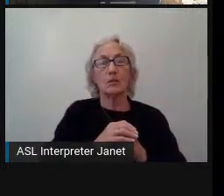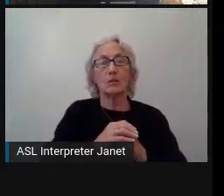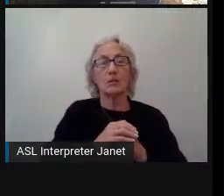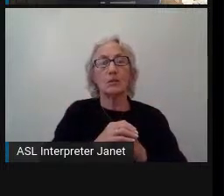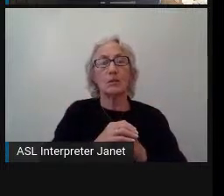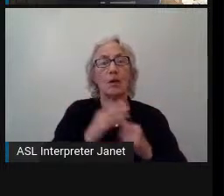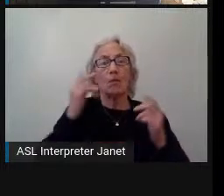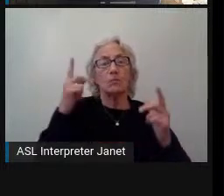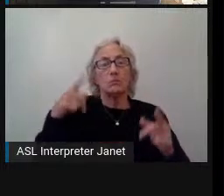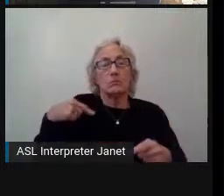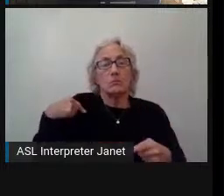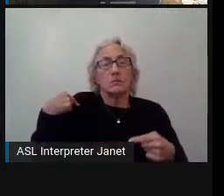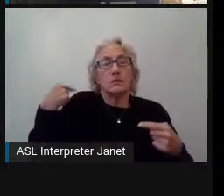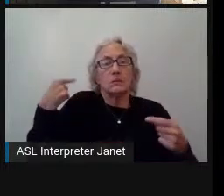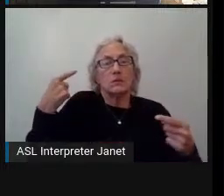need to have accessibility in mind when making a website